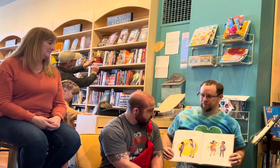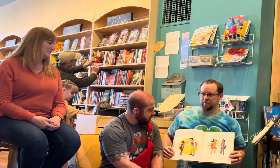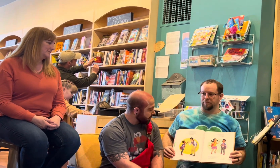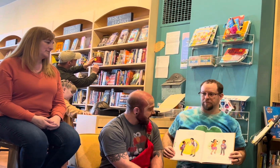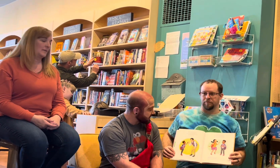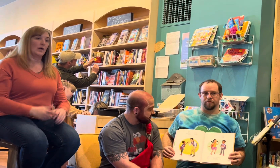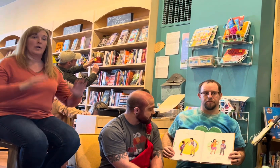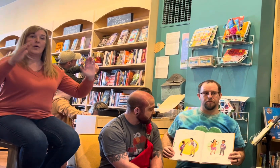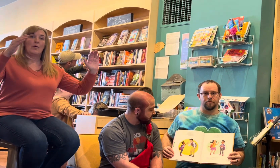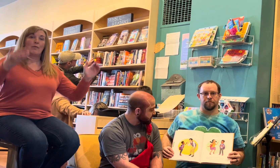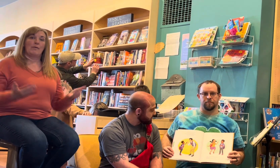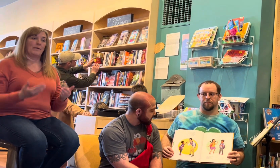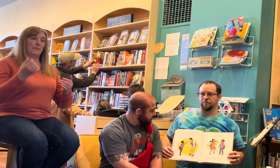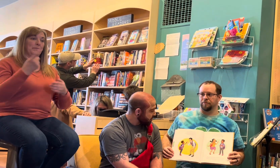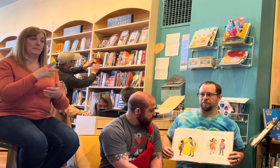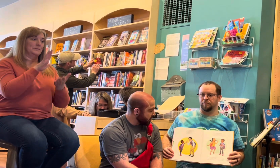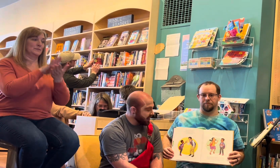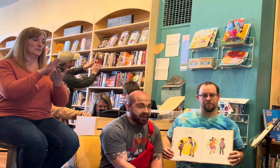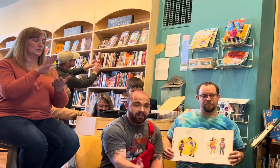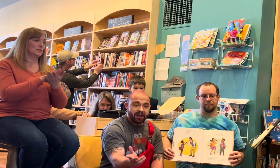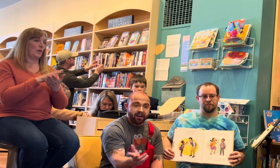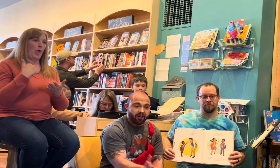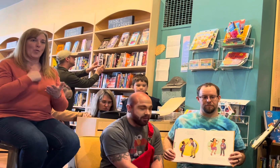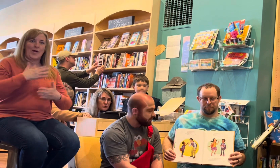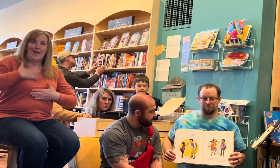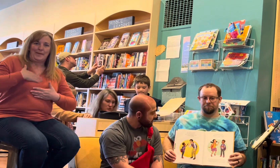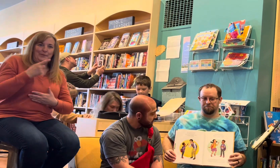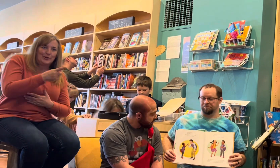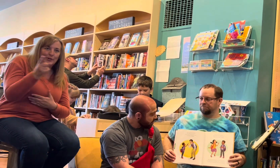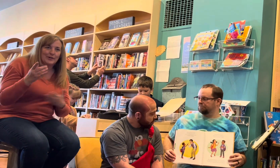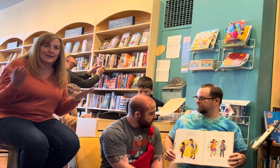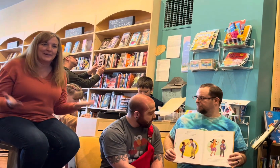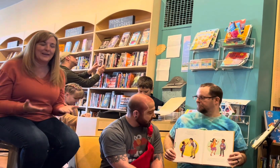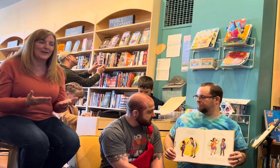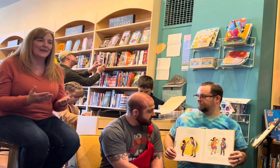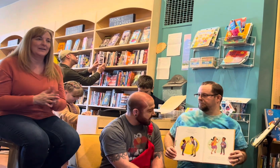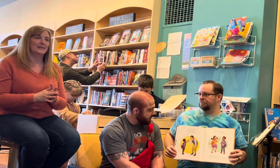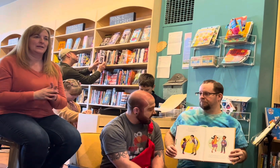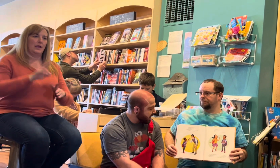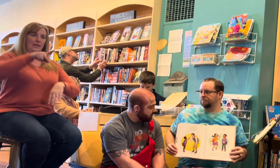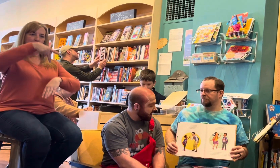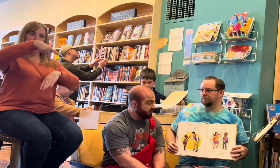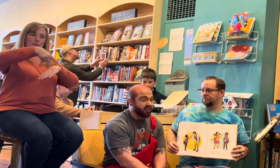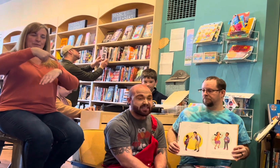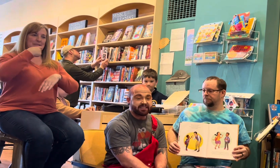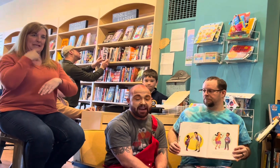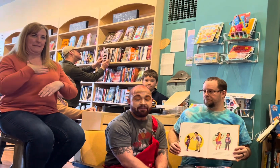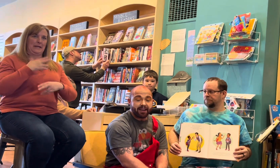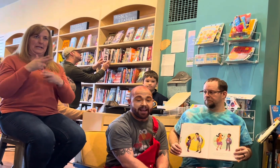"Welcome back to school! We're glad you're here!" When the principal said my name, I felt safe and